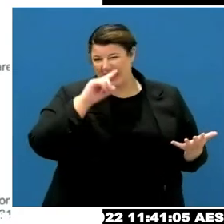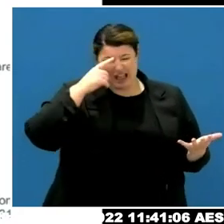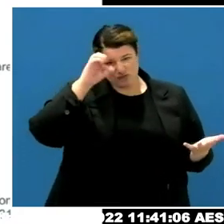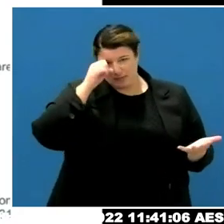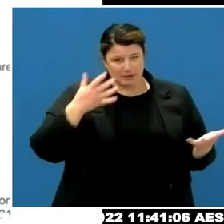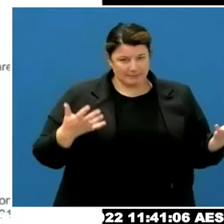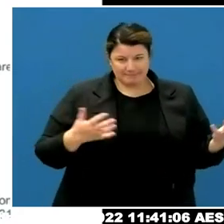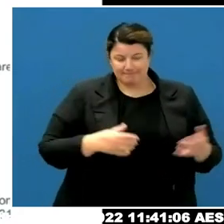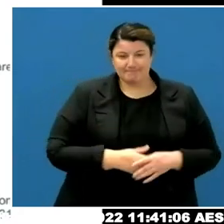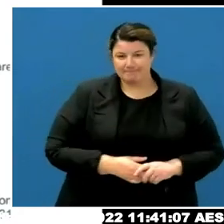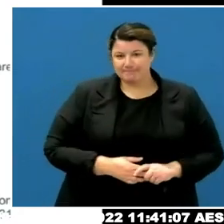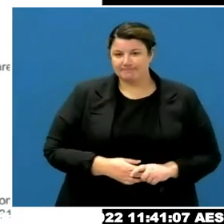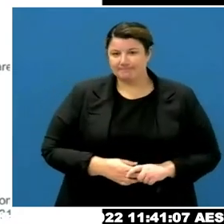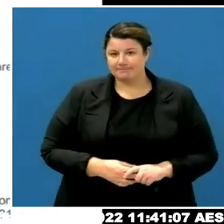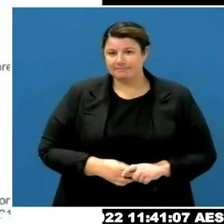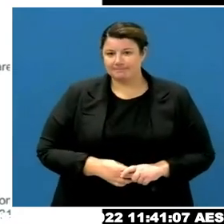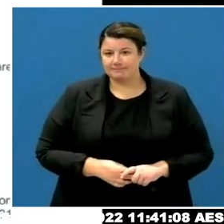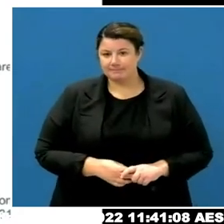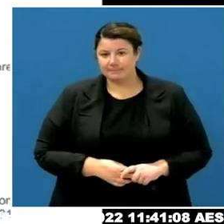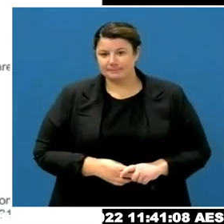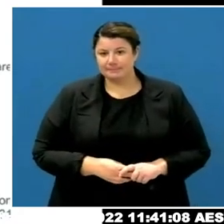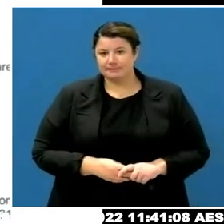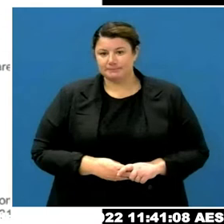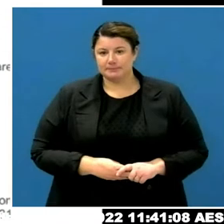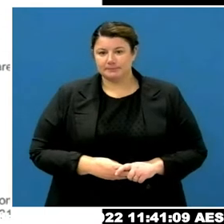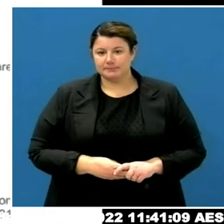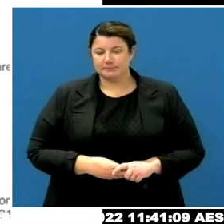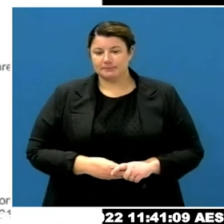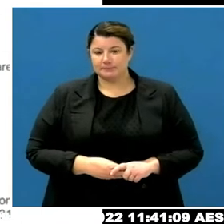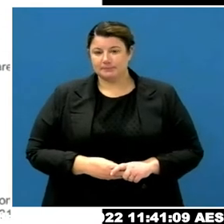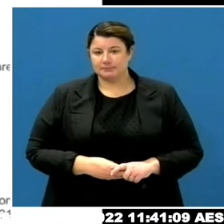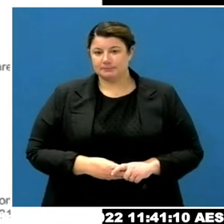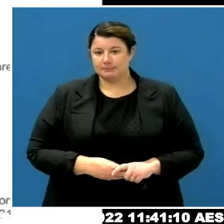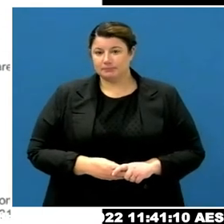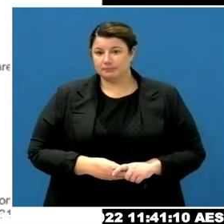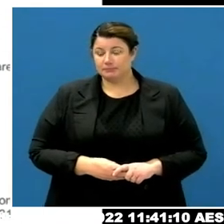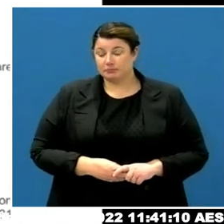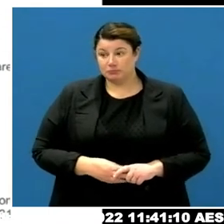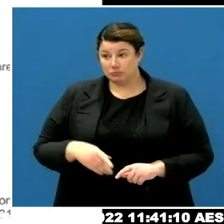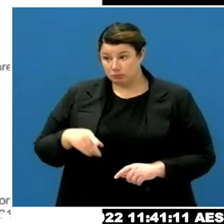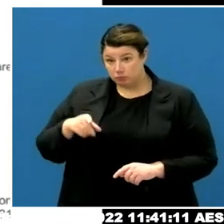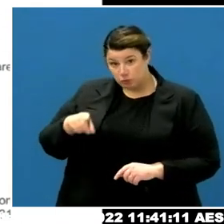Do you recall this agreement in particular?